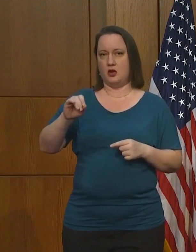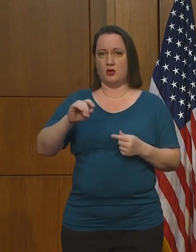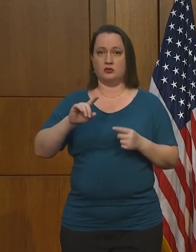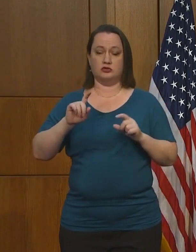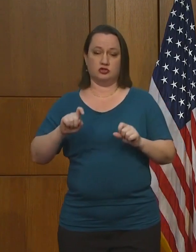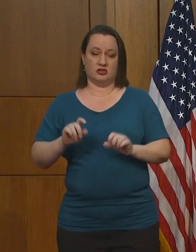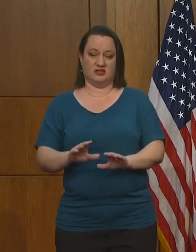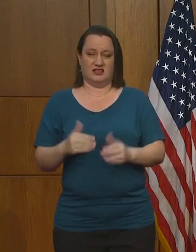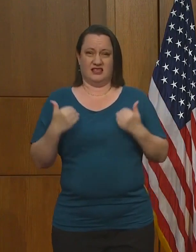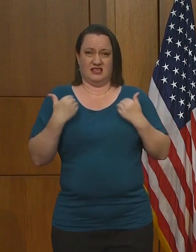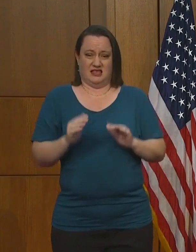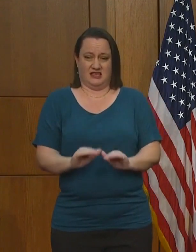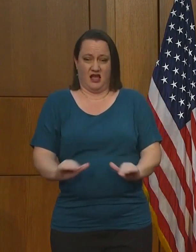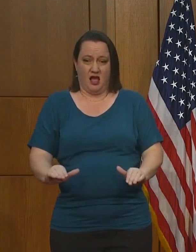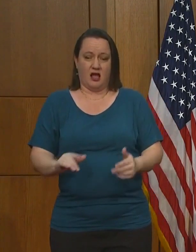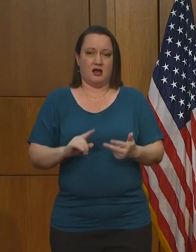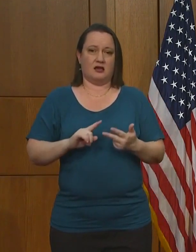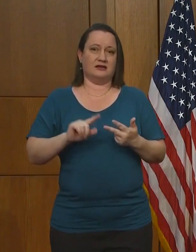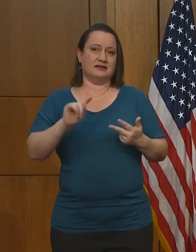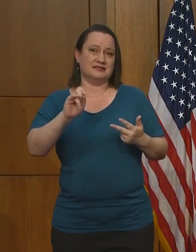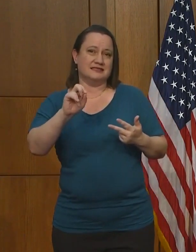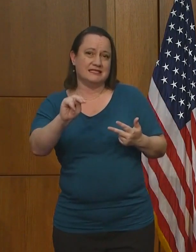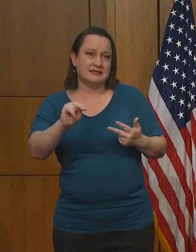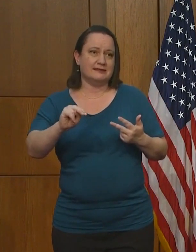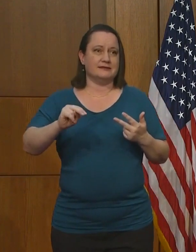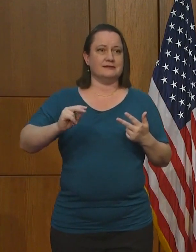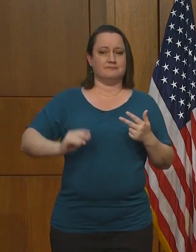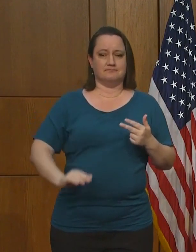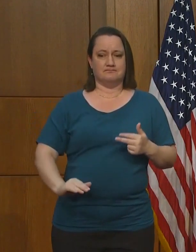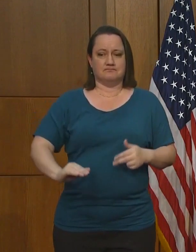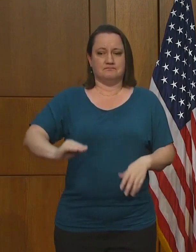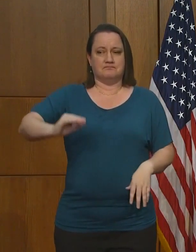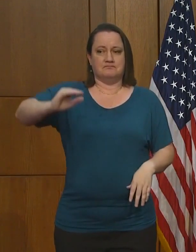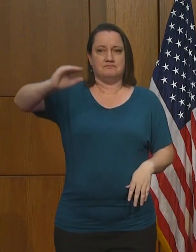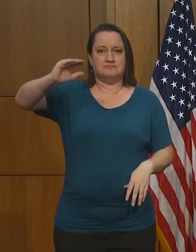MODELS SHIPPED TODDLERS